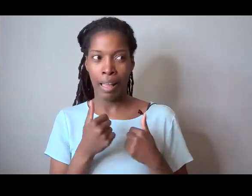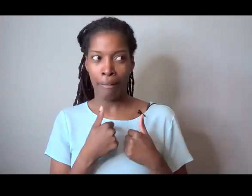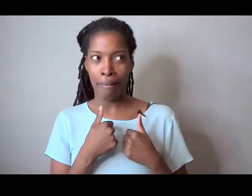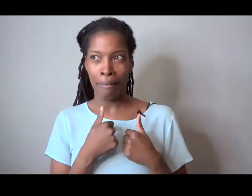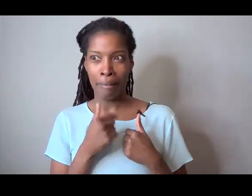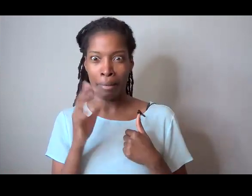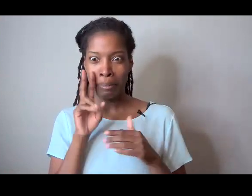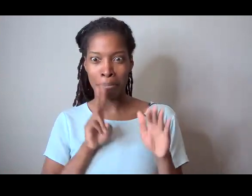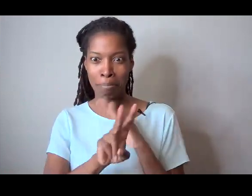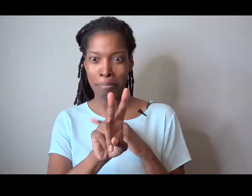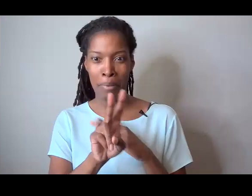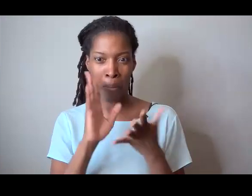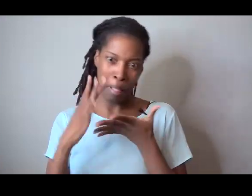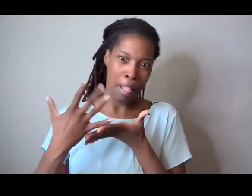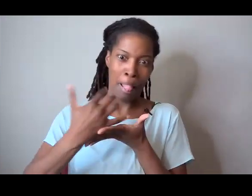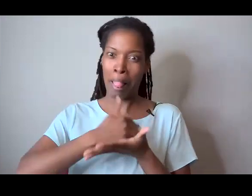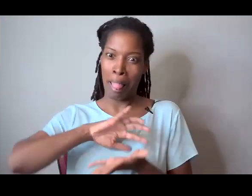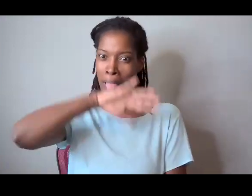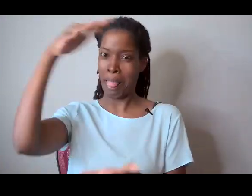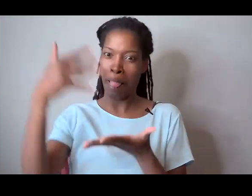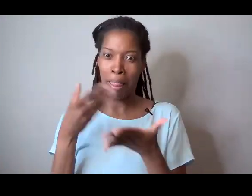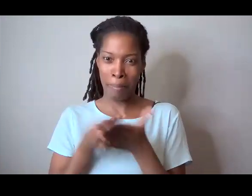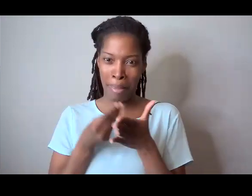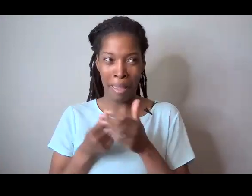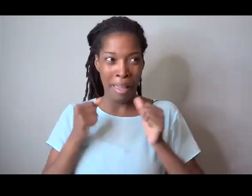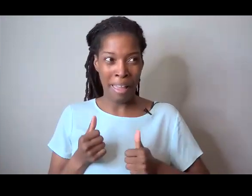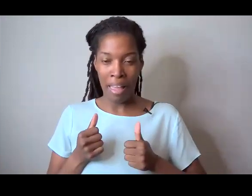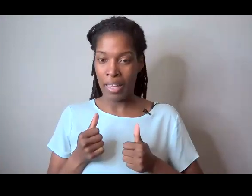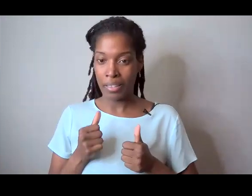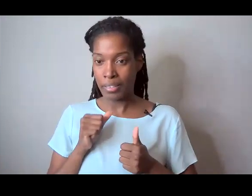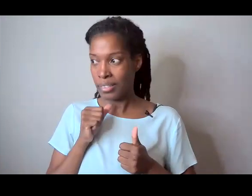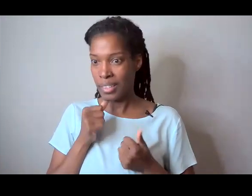I had projected to make all of this business revenue and it's just not coming in. I'm not getting the